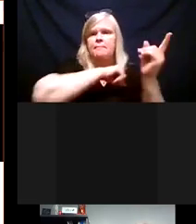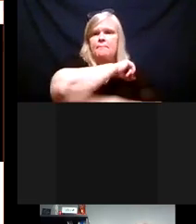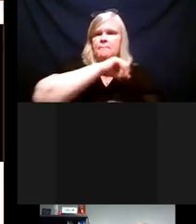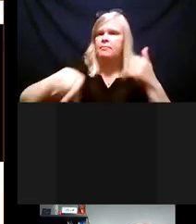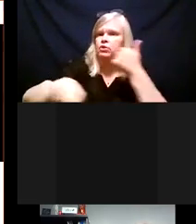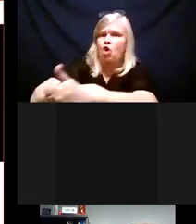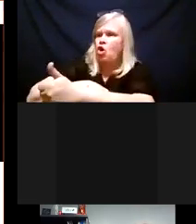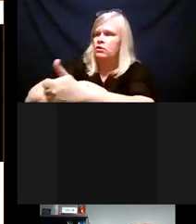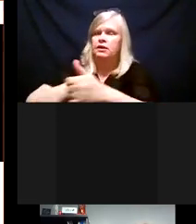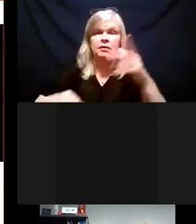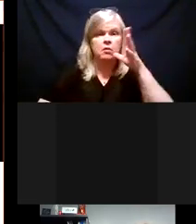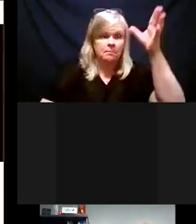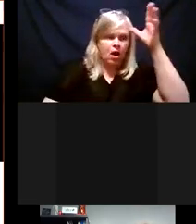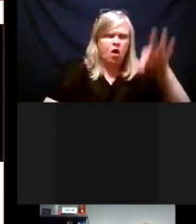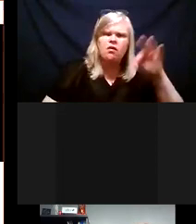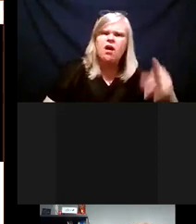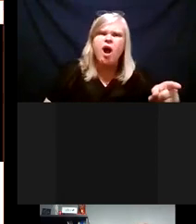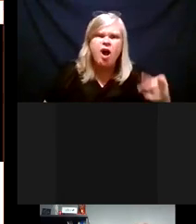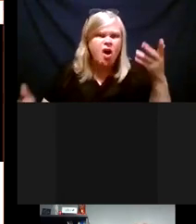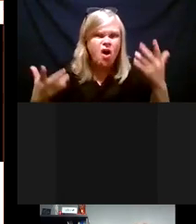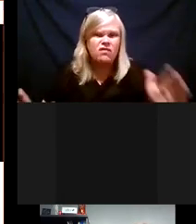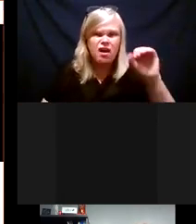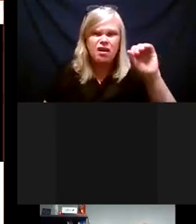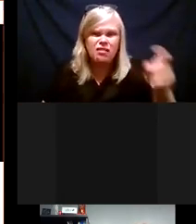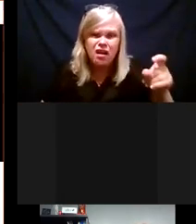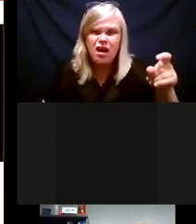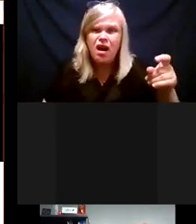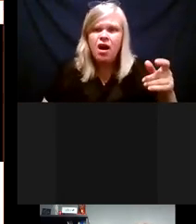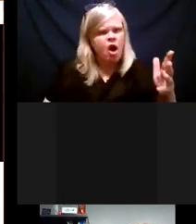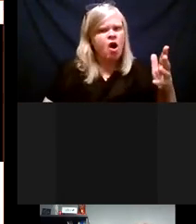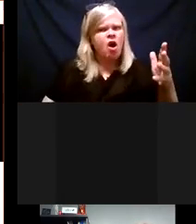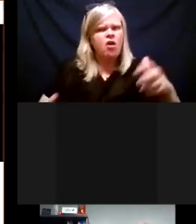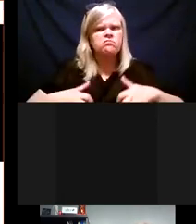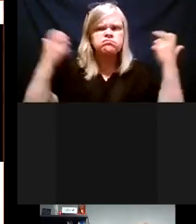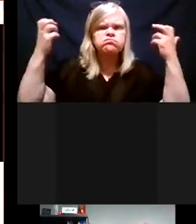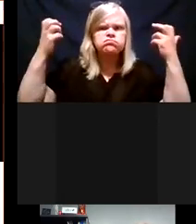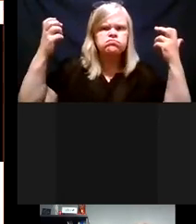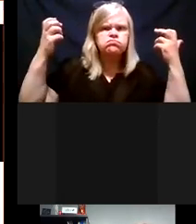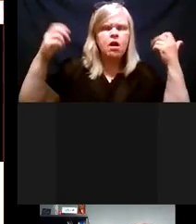AND IS UPSET ABOUT IT. WE FIND THAT THESE HAVE